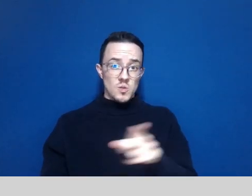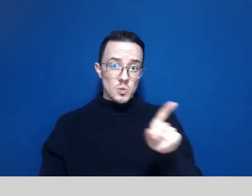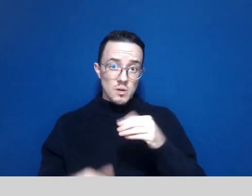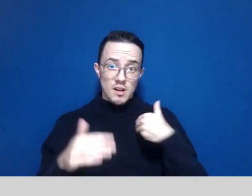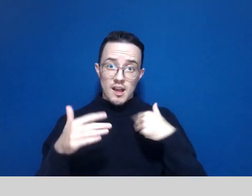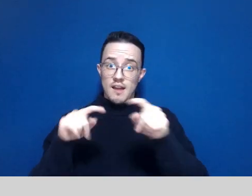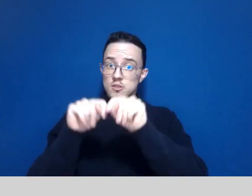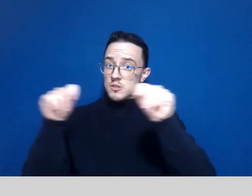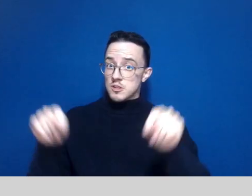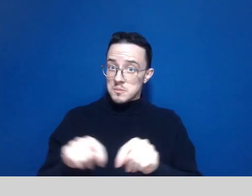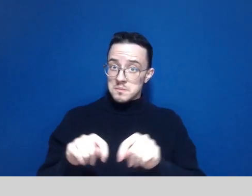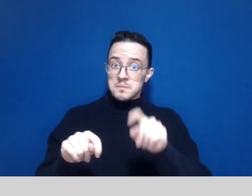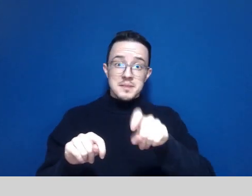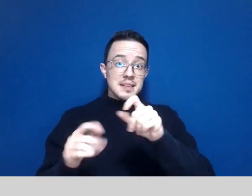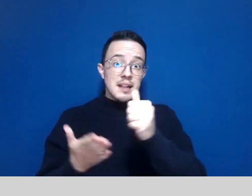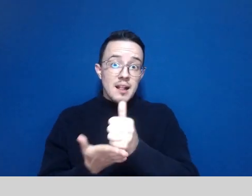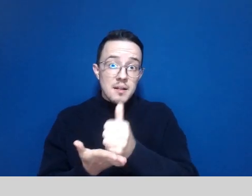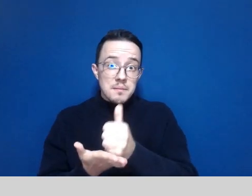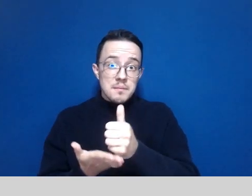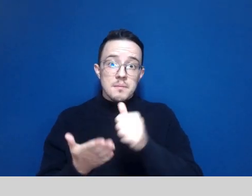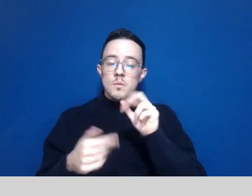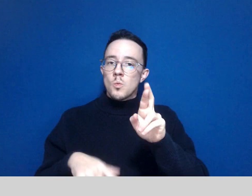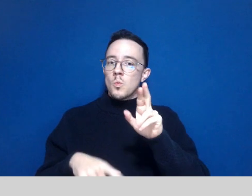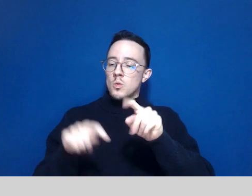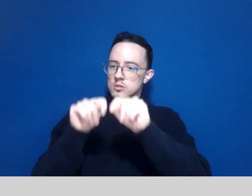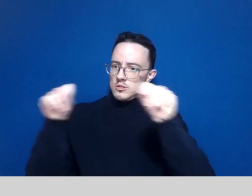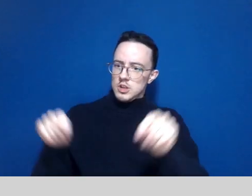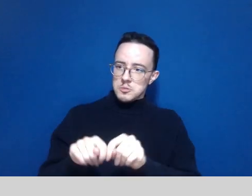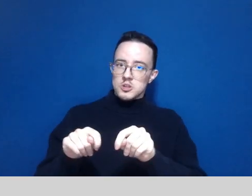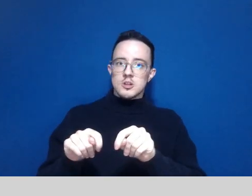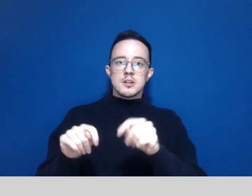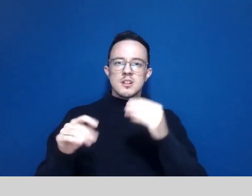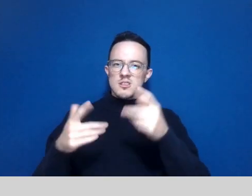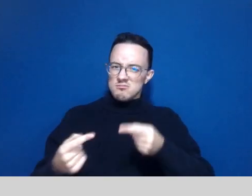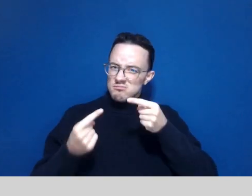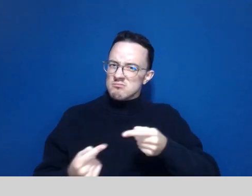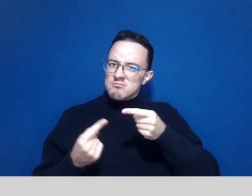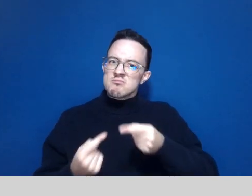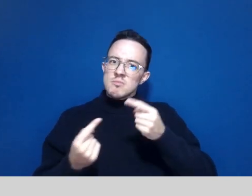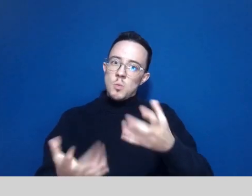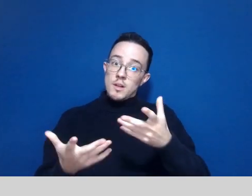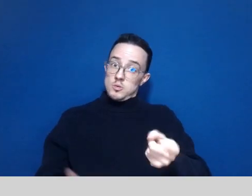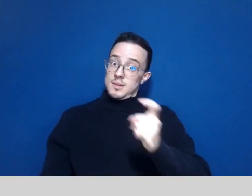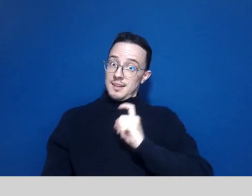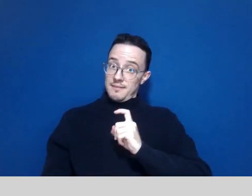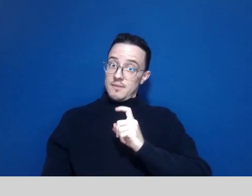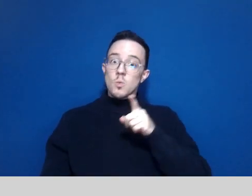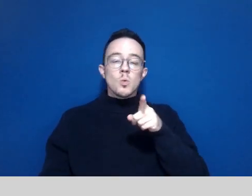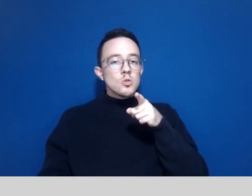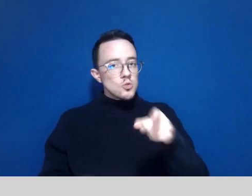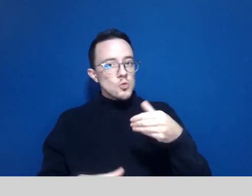So, if you have a transcription that you need help with if you have a transcription